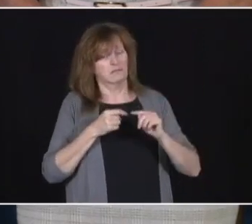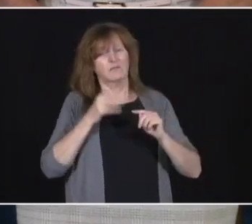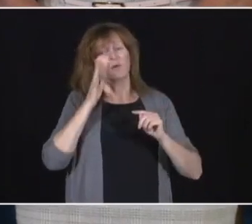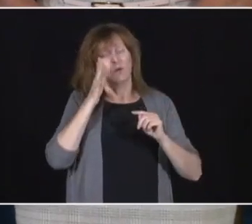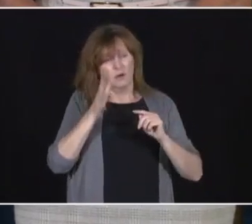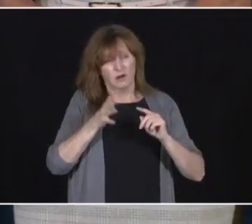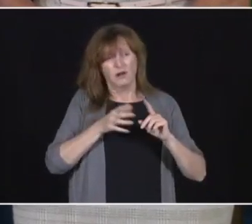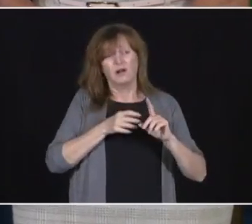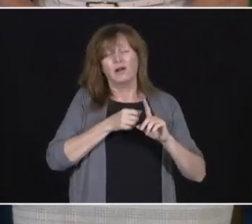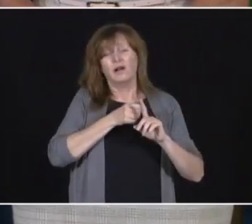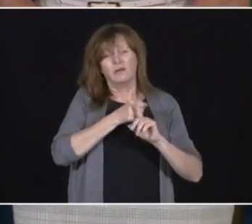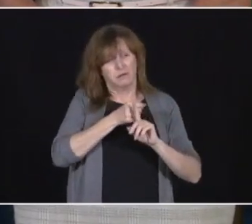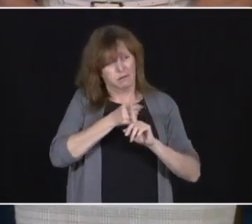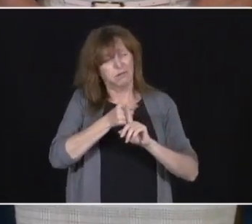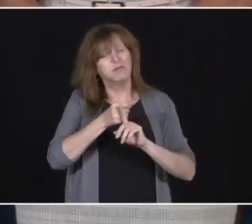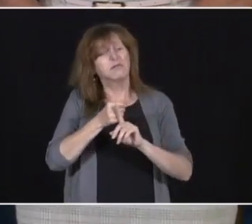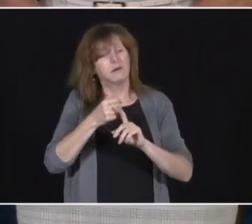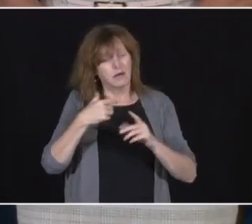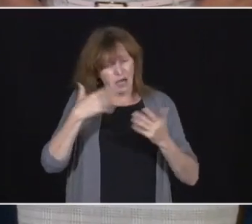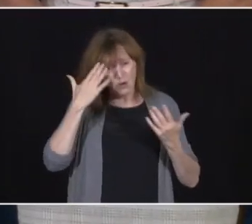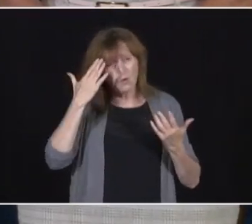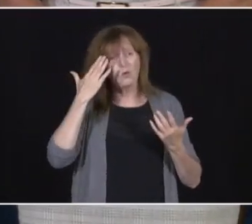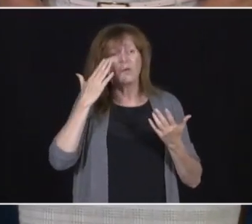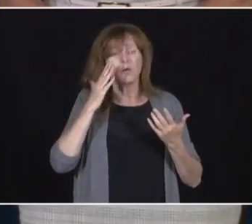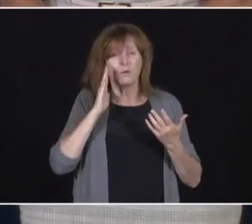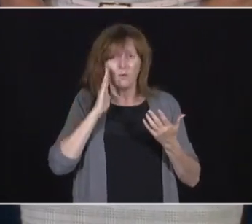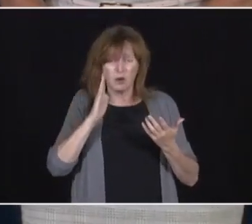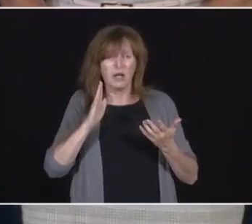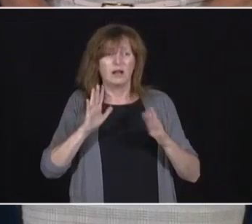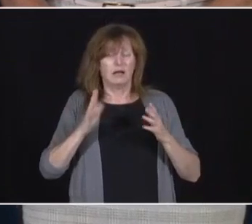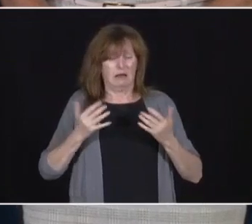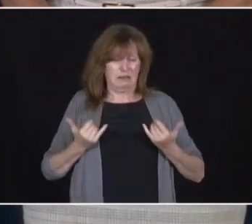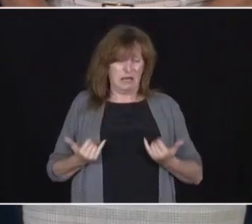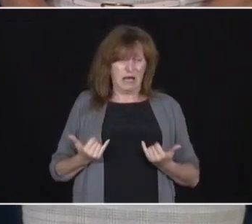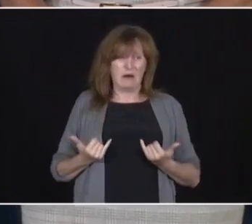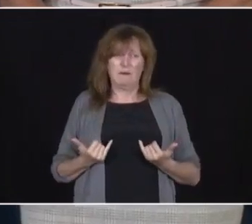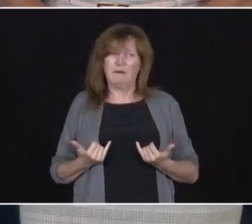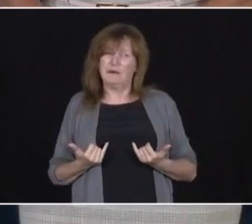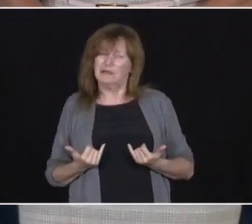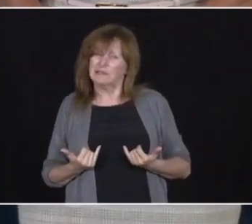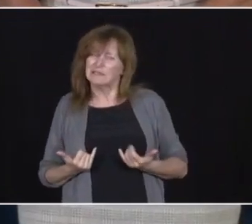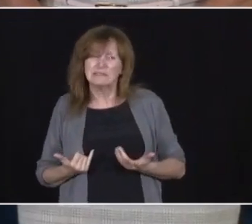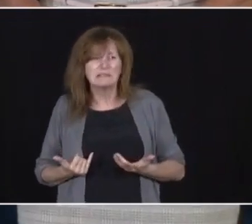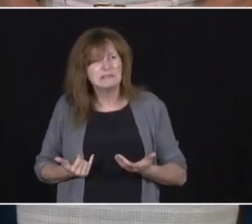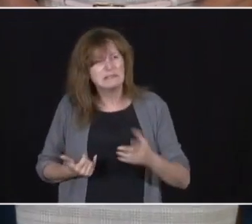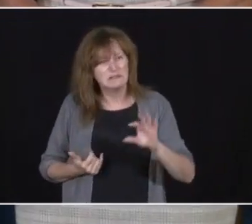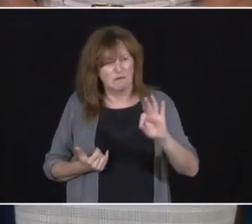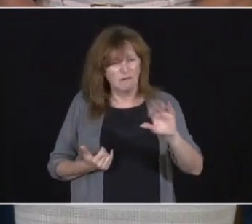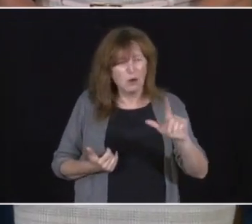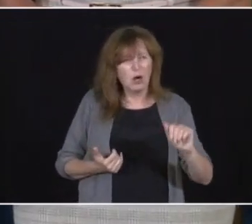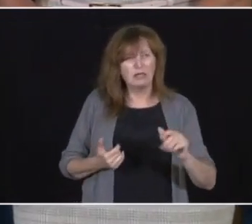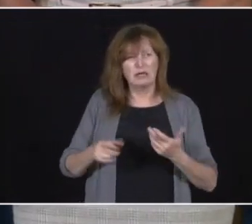any let people from around the world come back into Canada. I know it is inevitable, we have to do it, I just